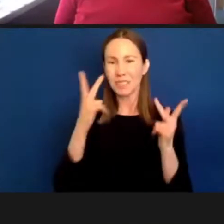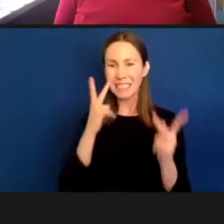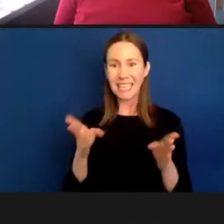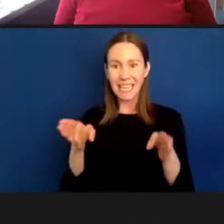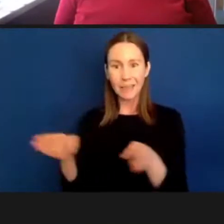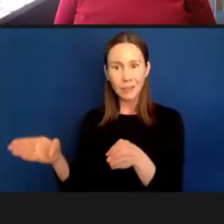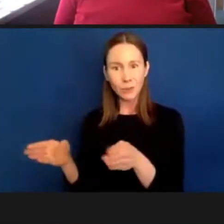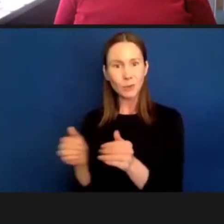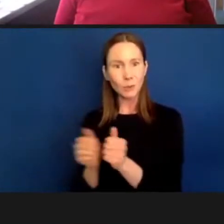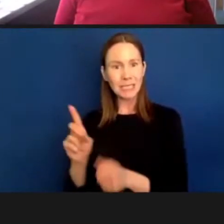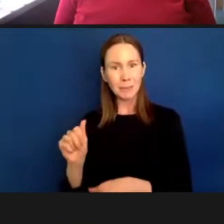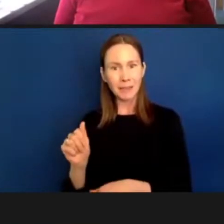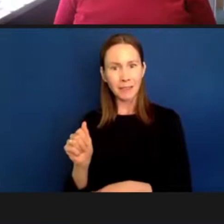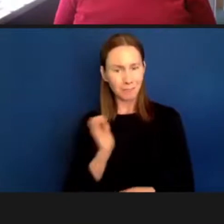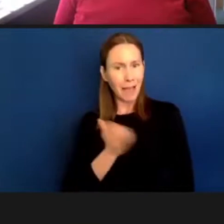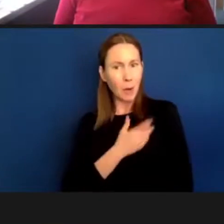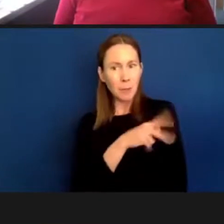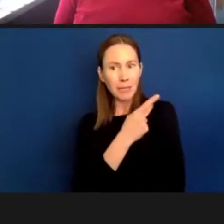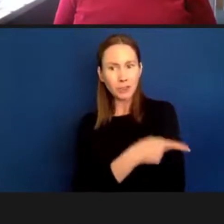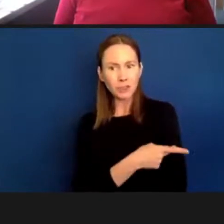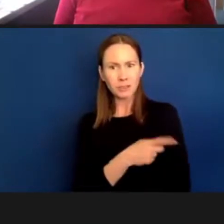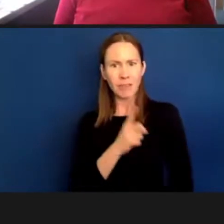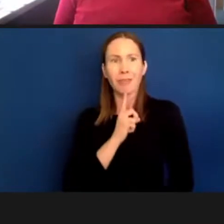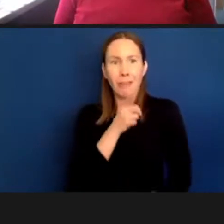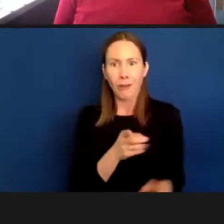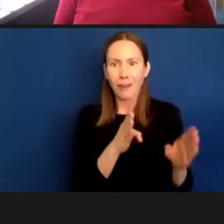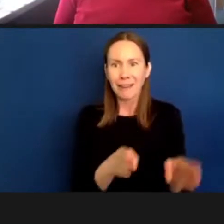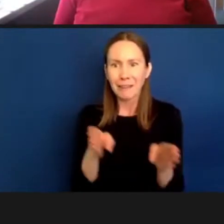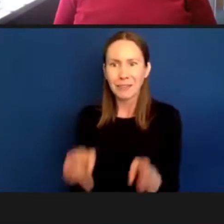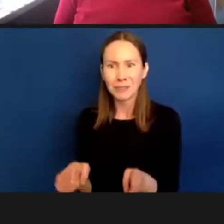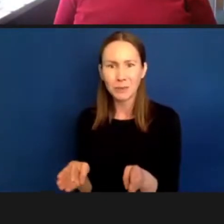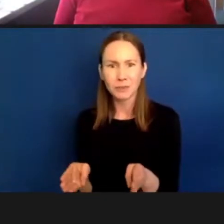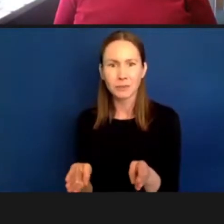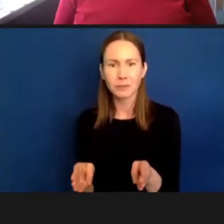are our patients as individuals and not by their diagnoses.